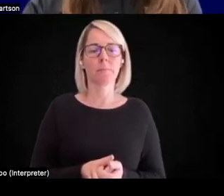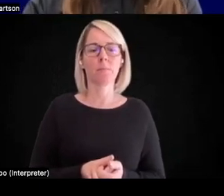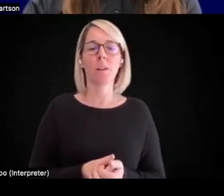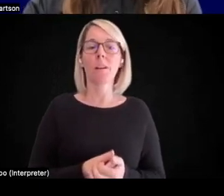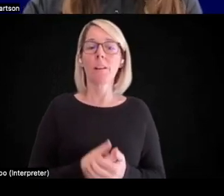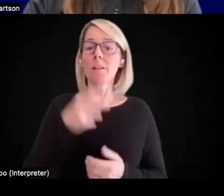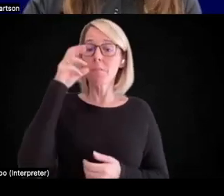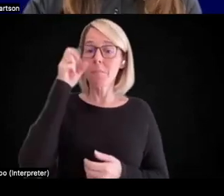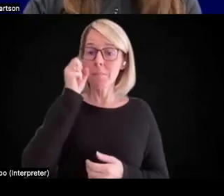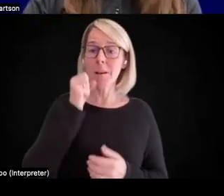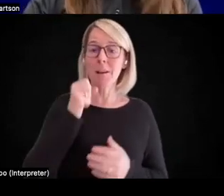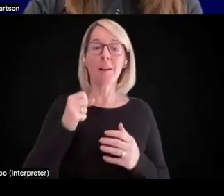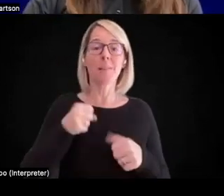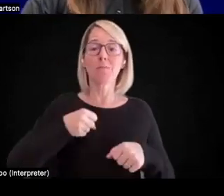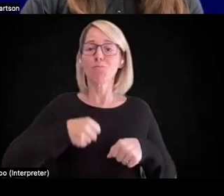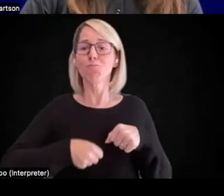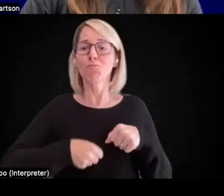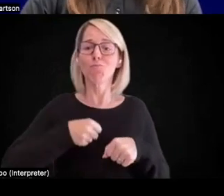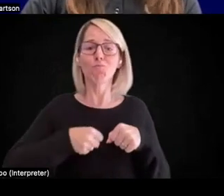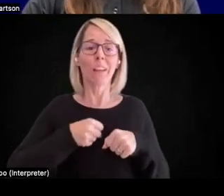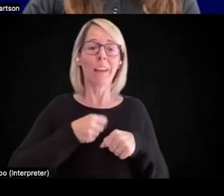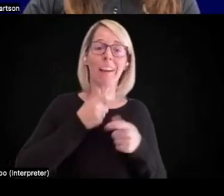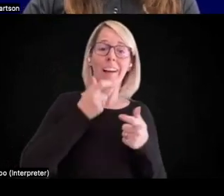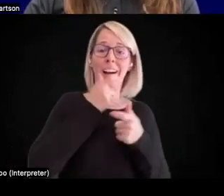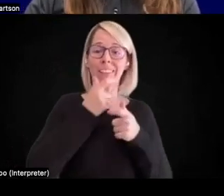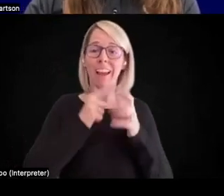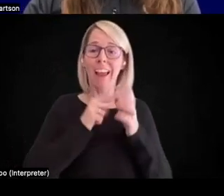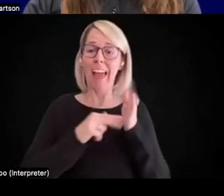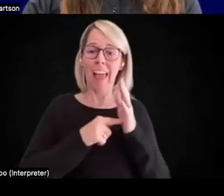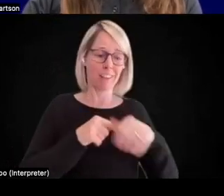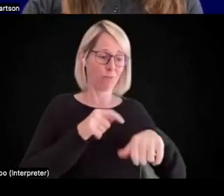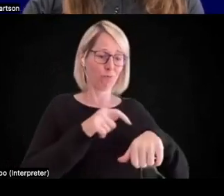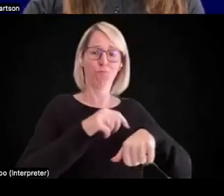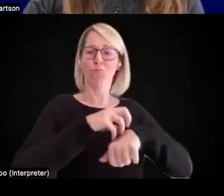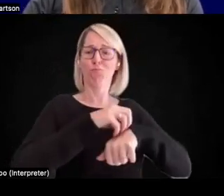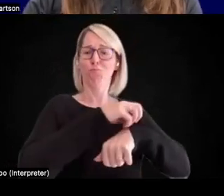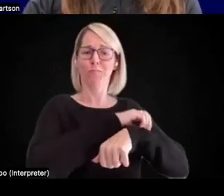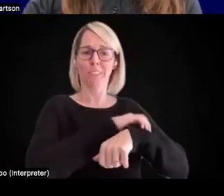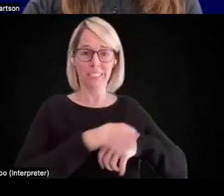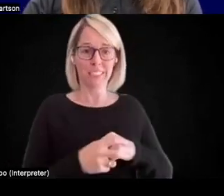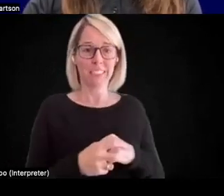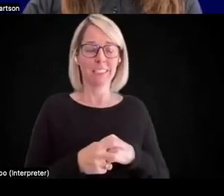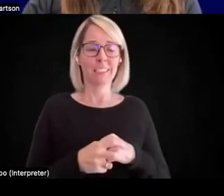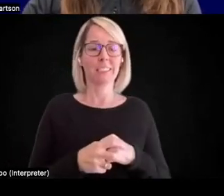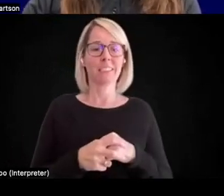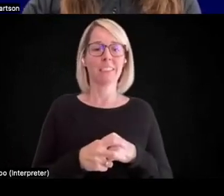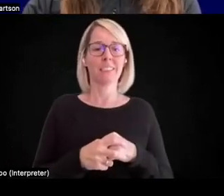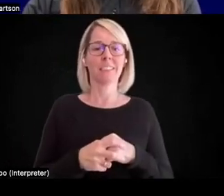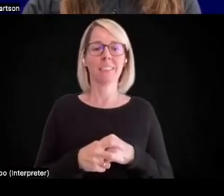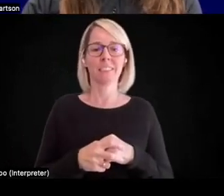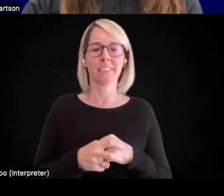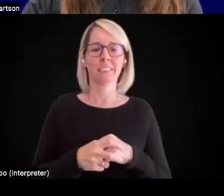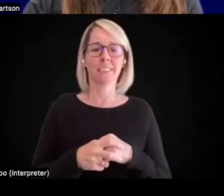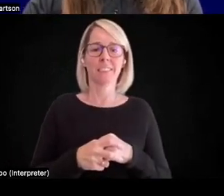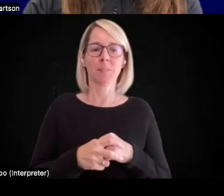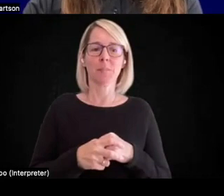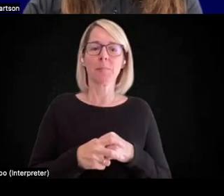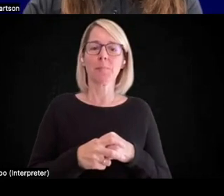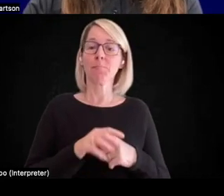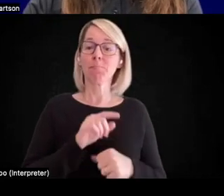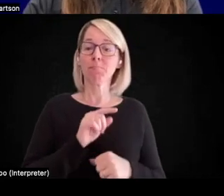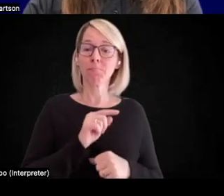ant is crawling on his hand, so same situation as the one we looked at before. He taps his hand